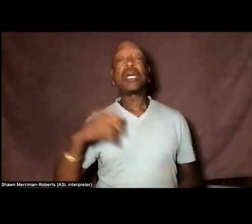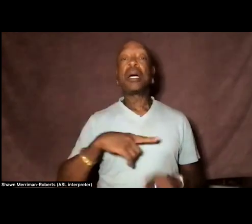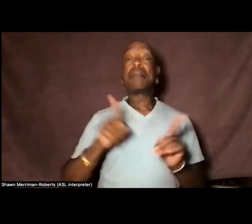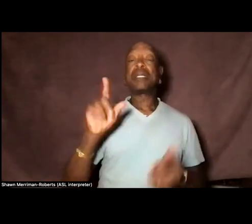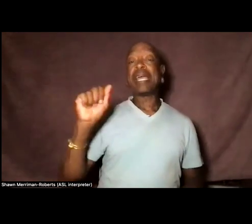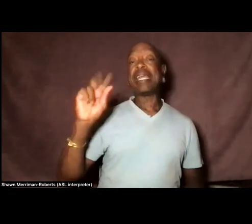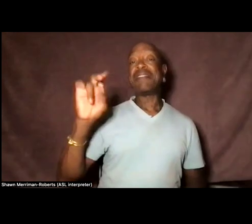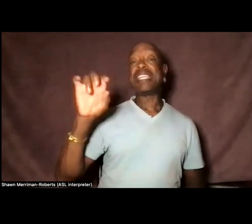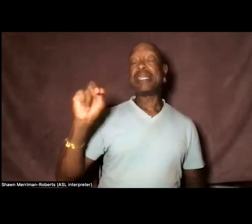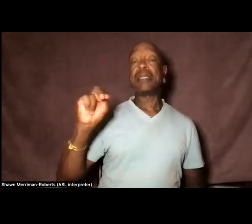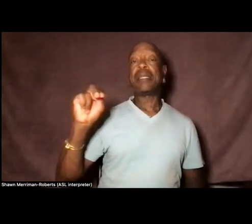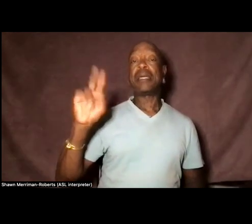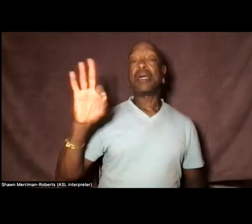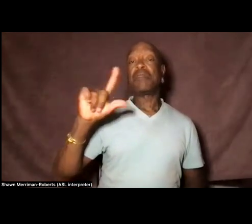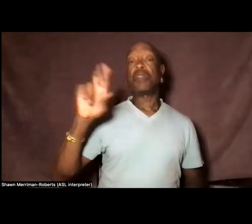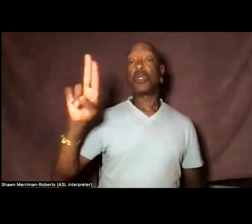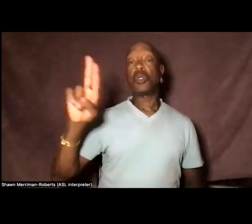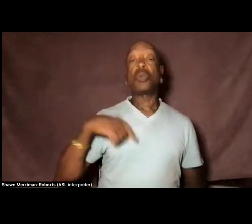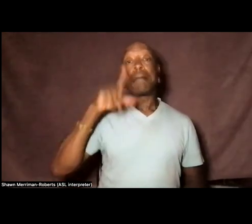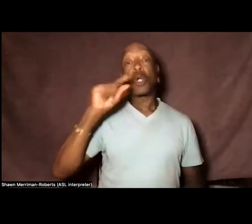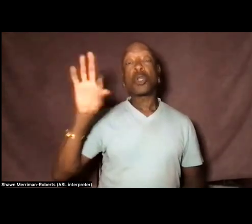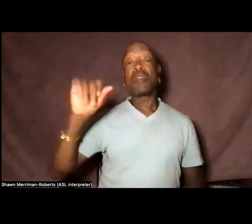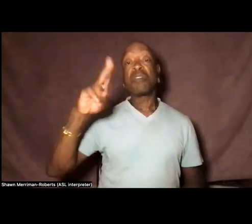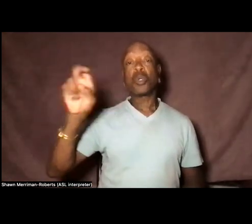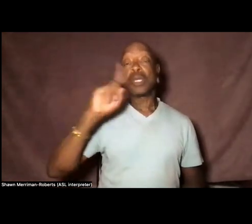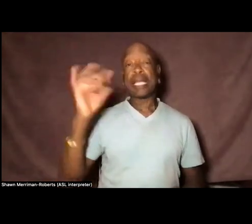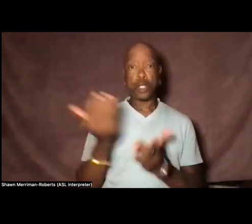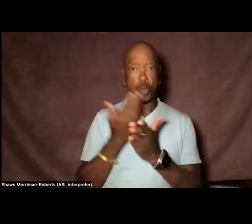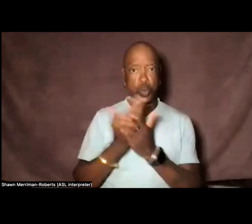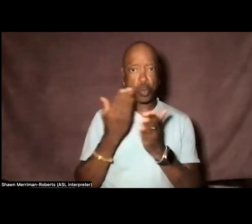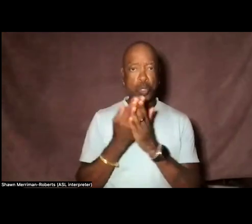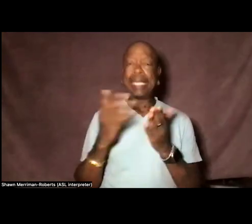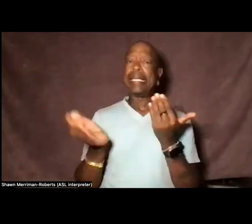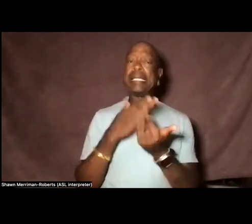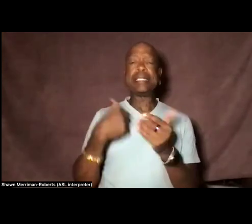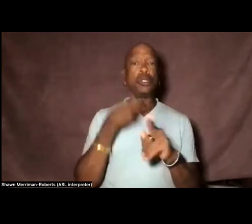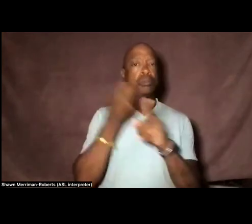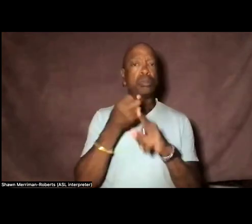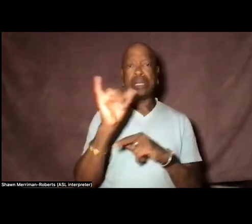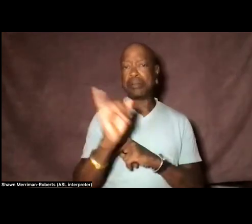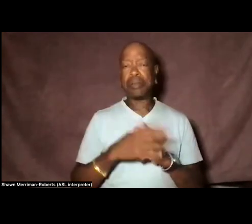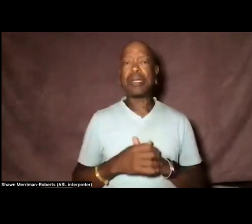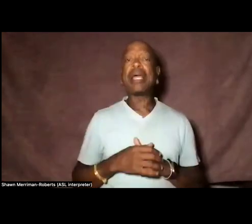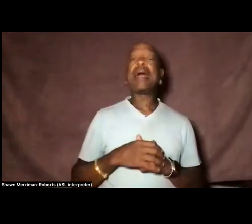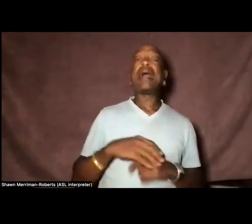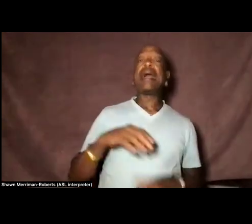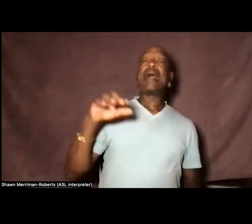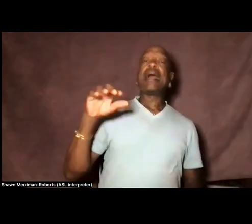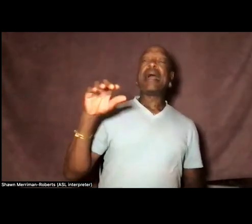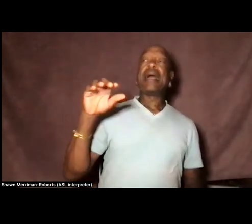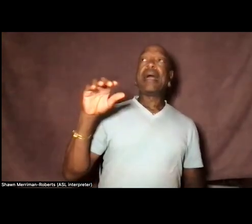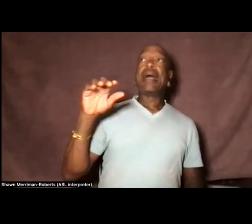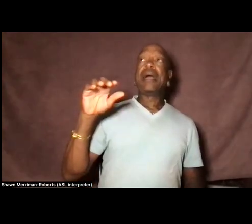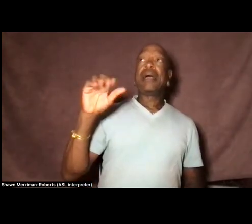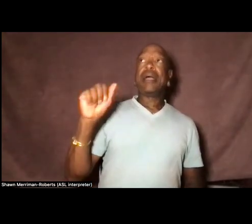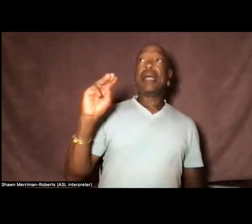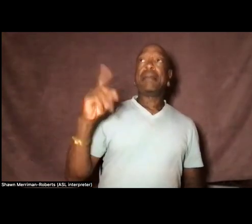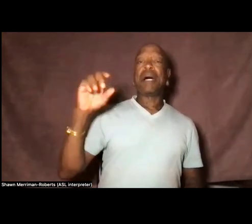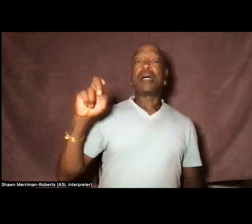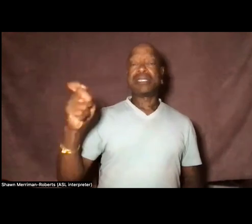birth flu and this new very contagious and deadly form of of Mpox mask bans are unfair